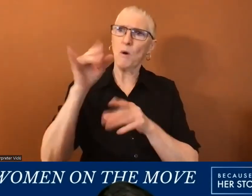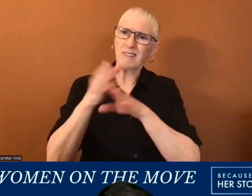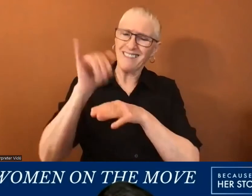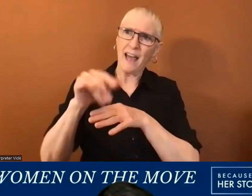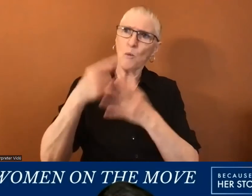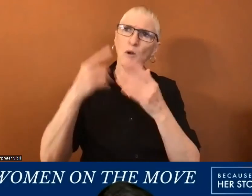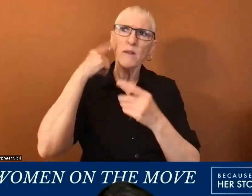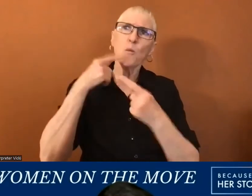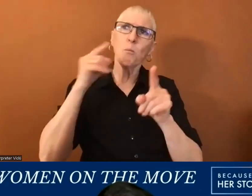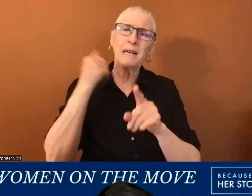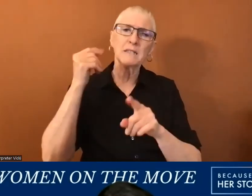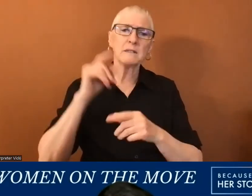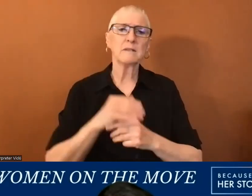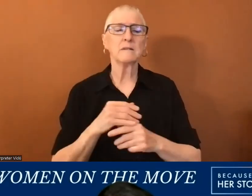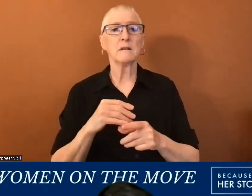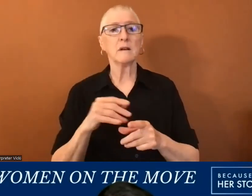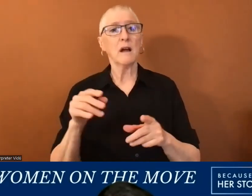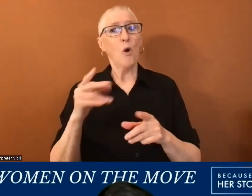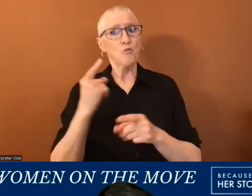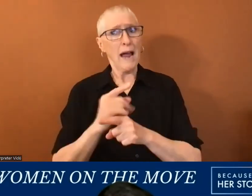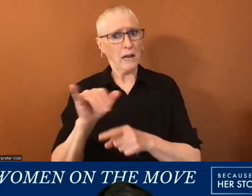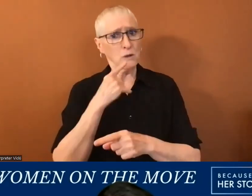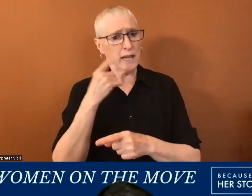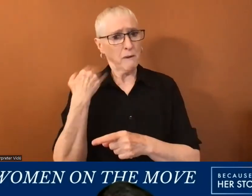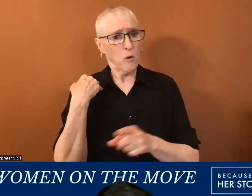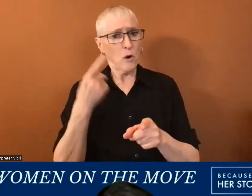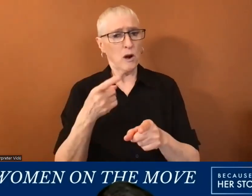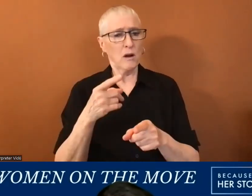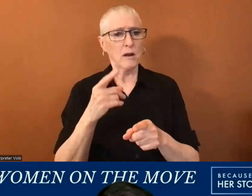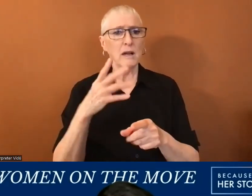Shelby: Yeah, and like you said earlier too, you know, getting out there. Trying different things.